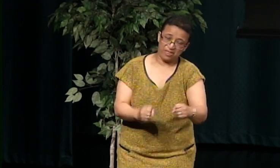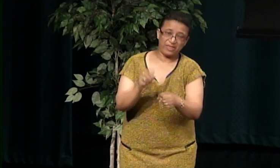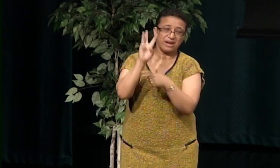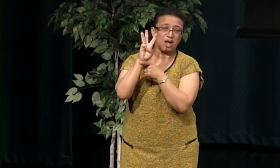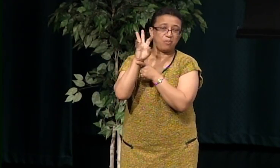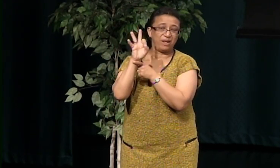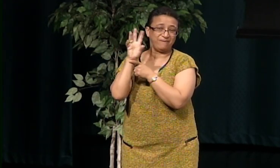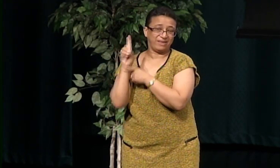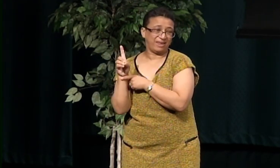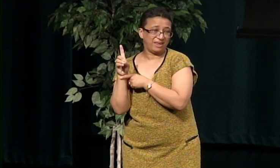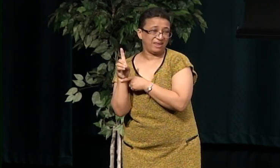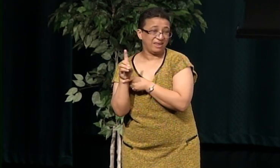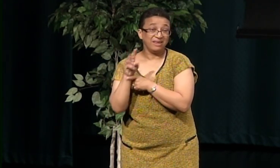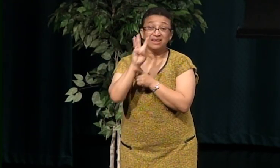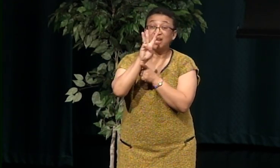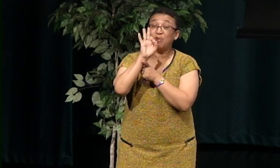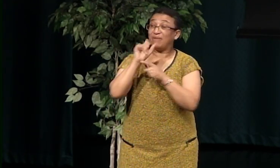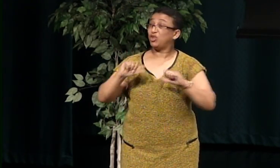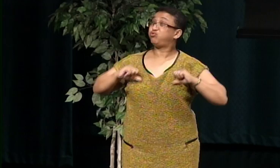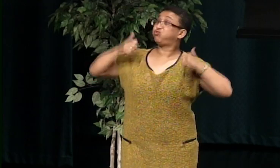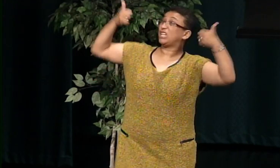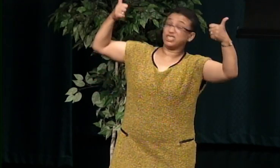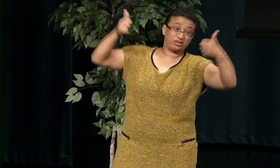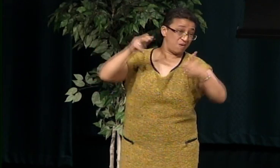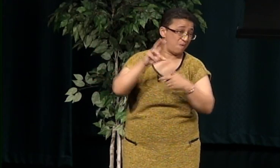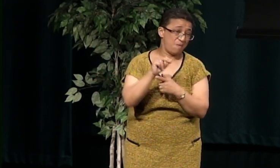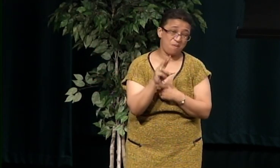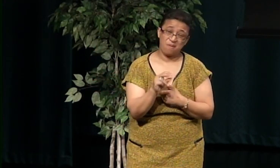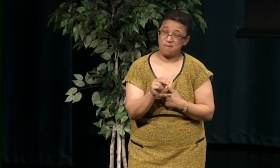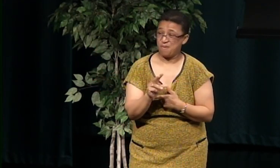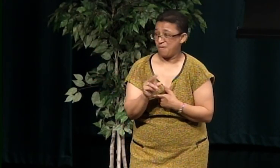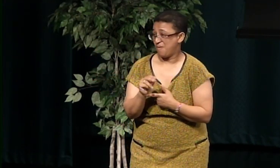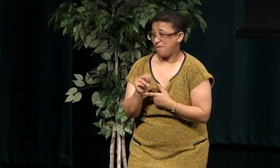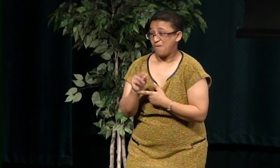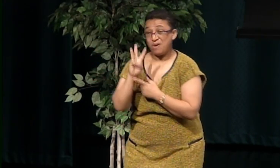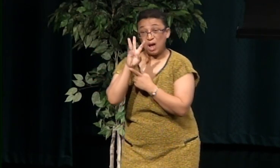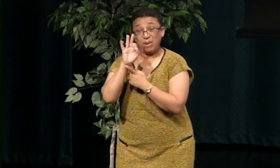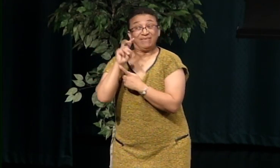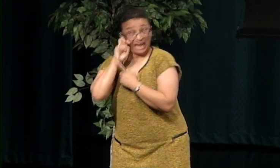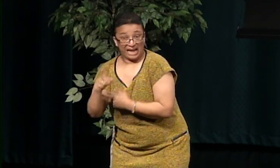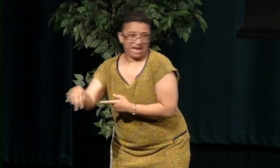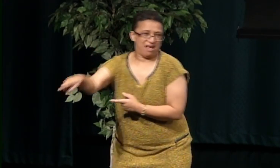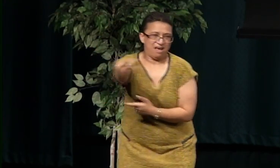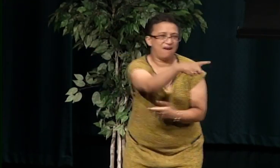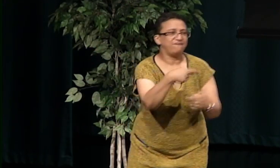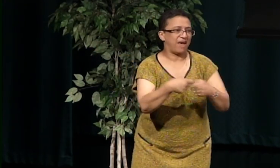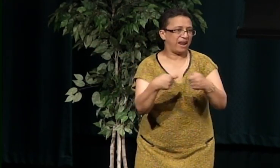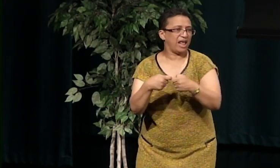and have the same information. Our fourth goal is to strengthen the federation.